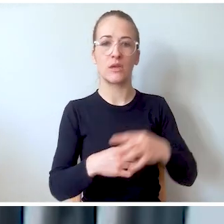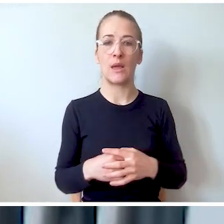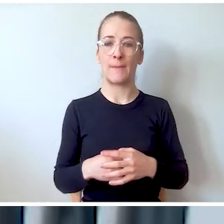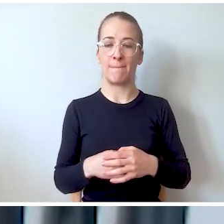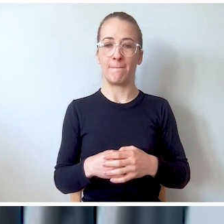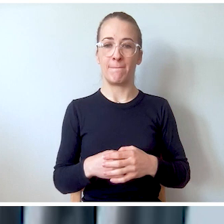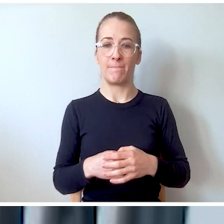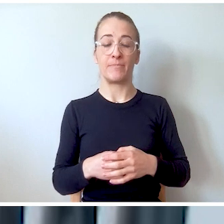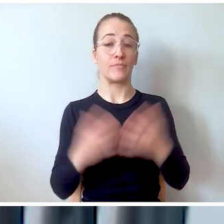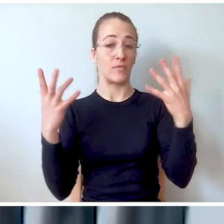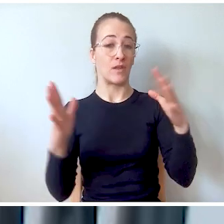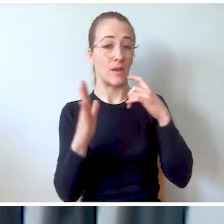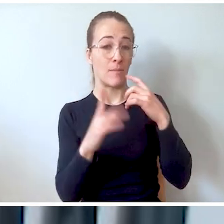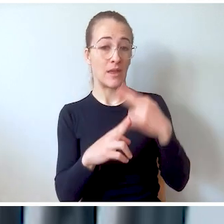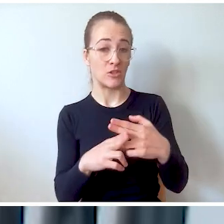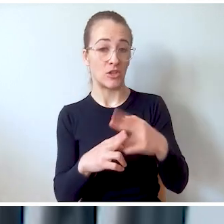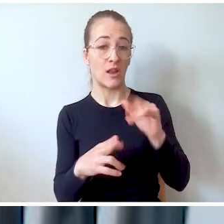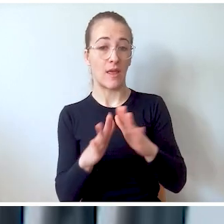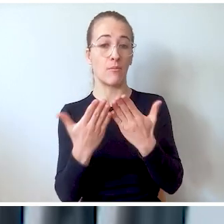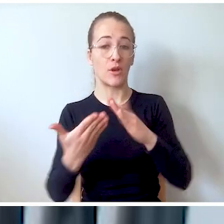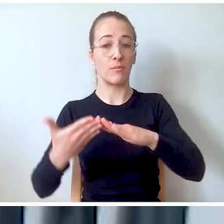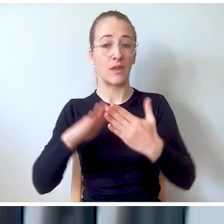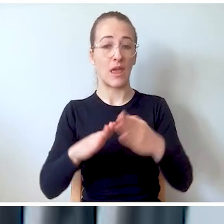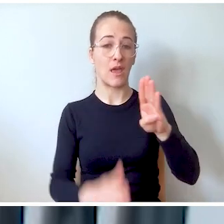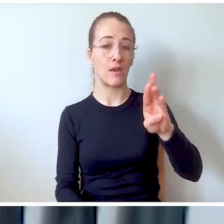And as you mentioned, that book became, "The Brooke Ellison Story,"